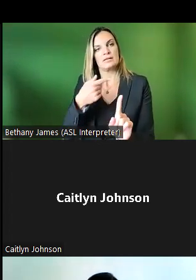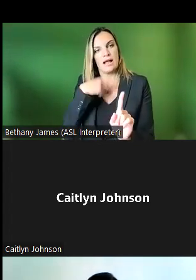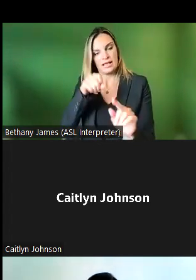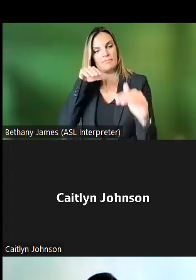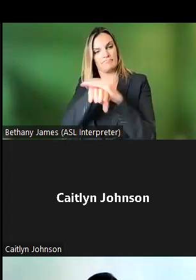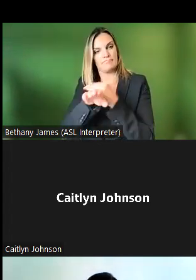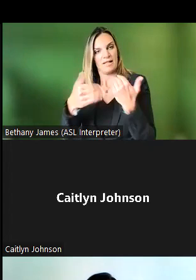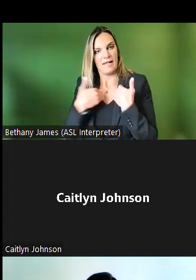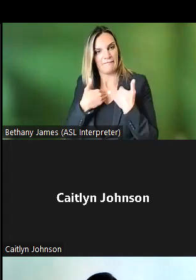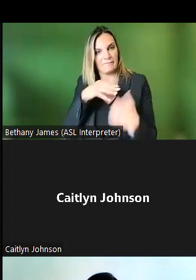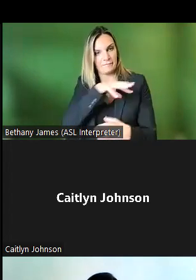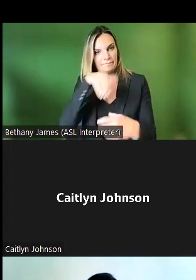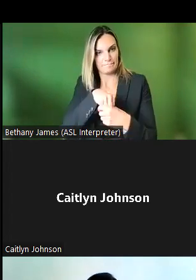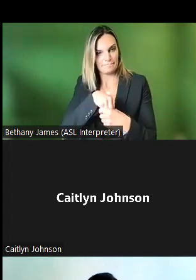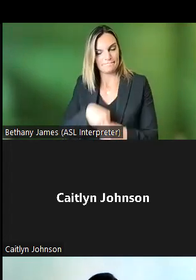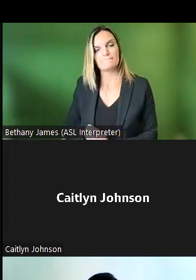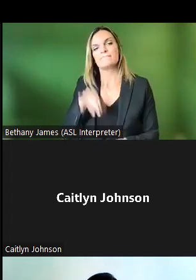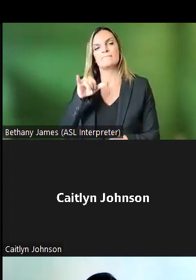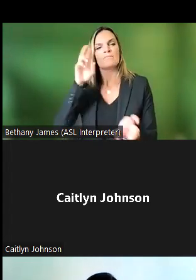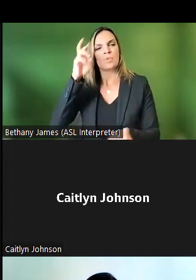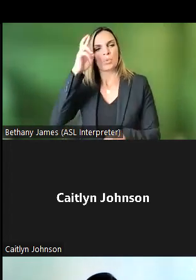That's one of the components for state and local governments.